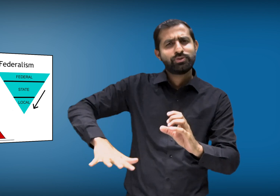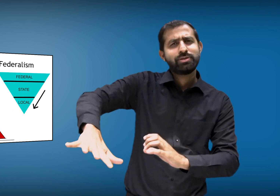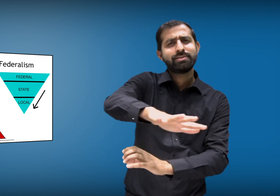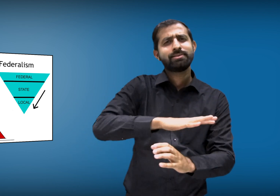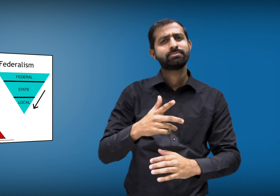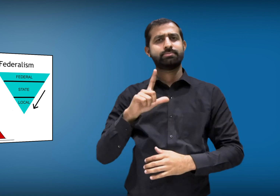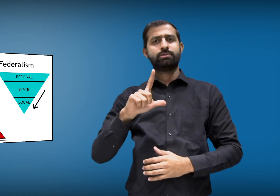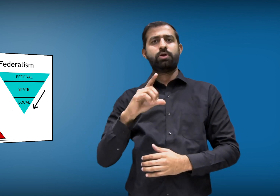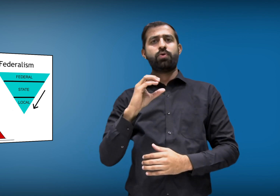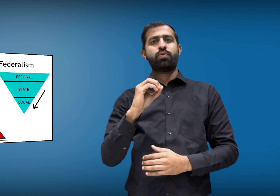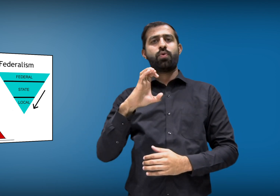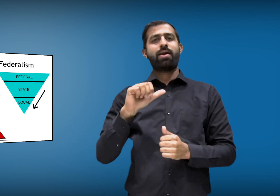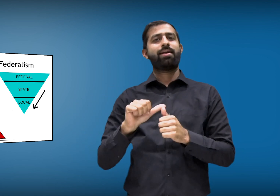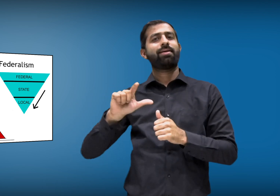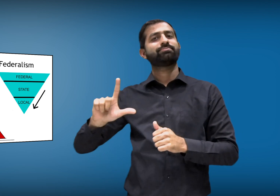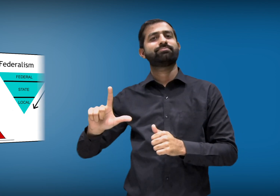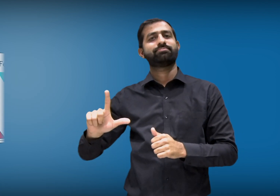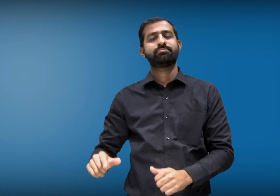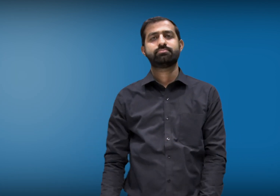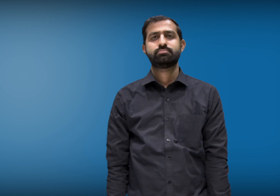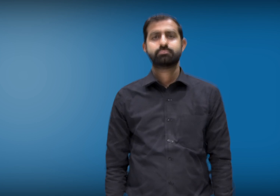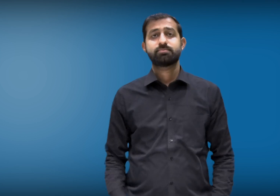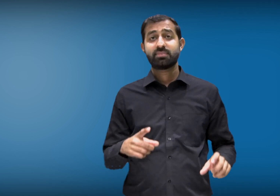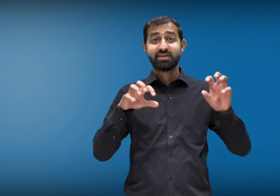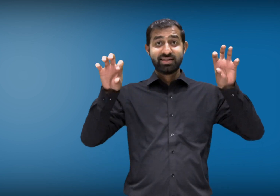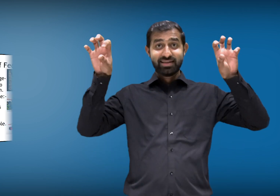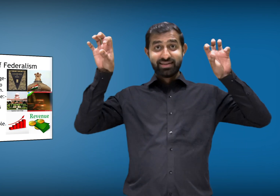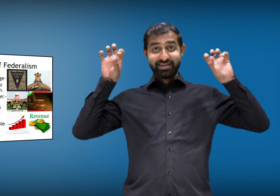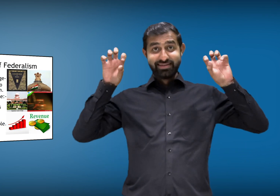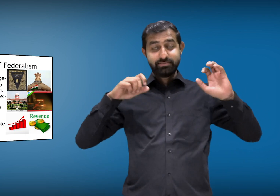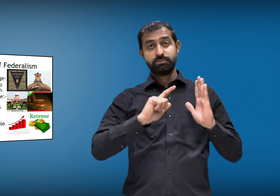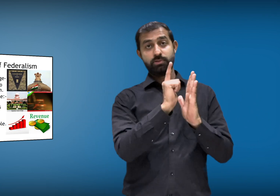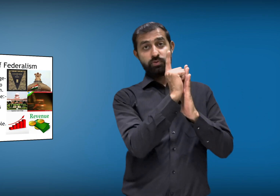localized body which is called the Local government. There are fundamental